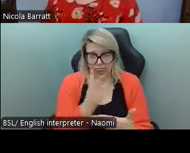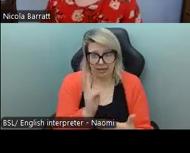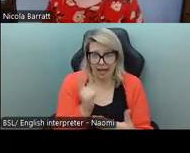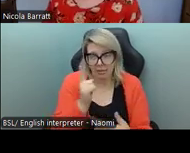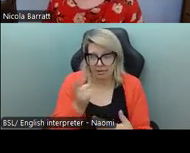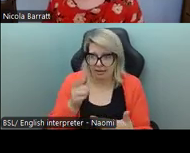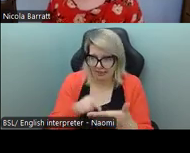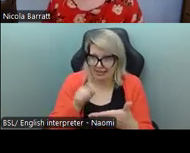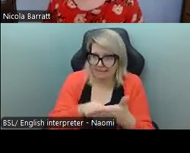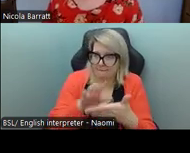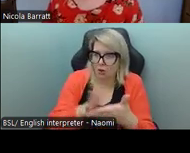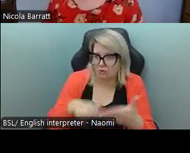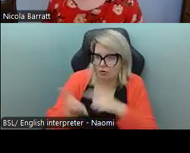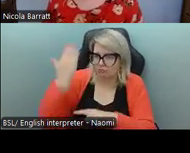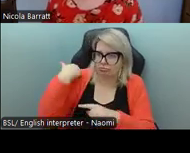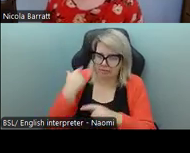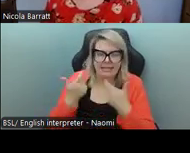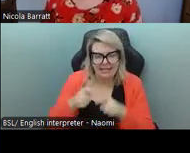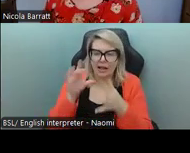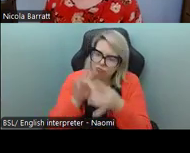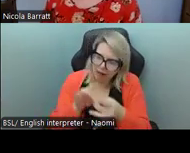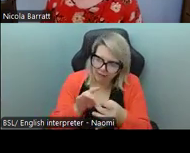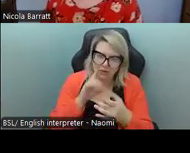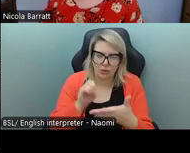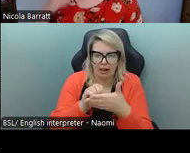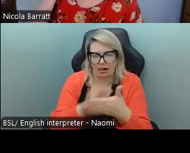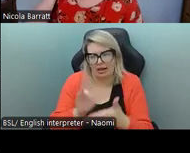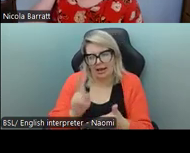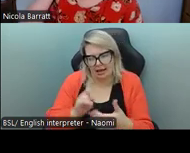We're going to look at getting set up. This is a profile.